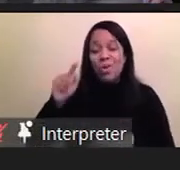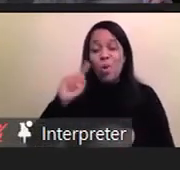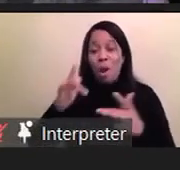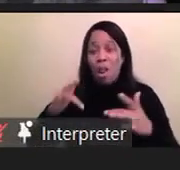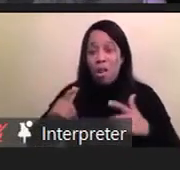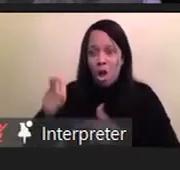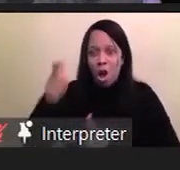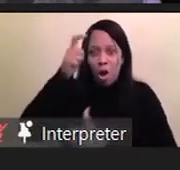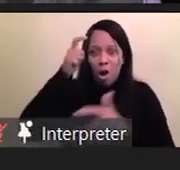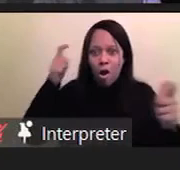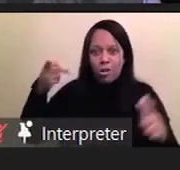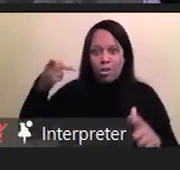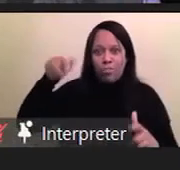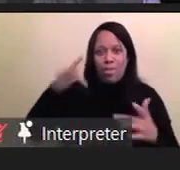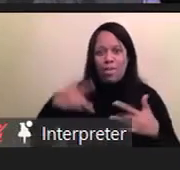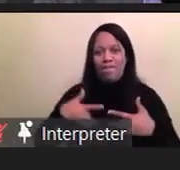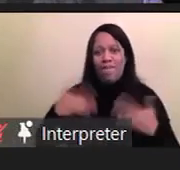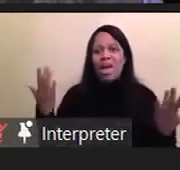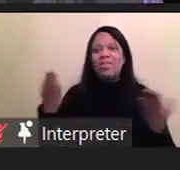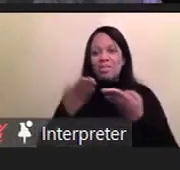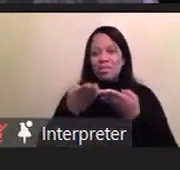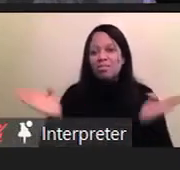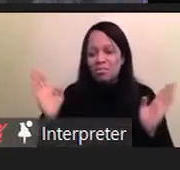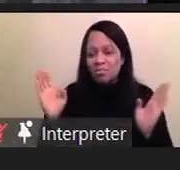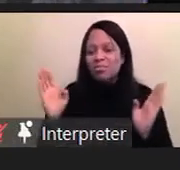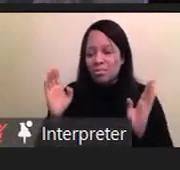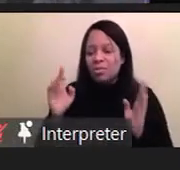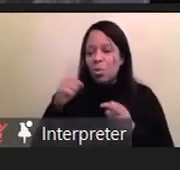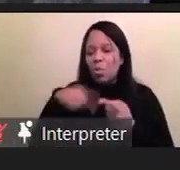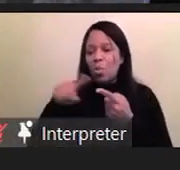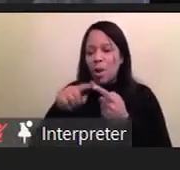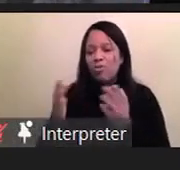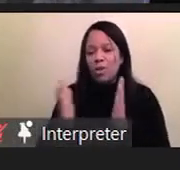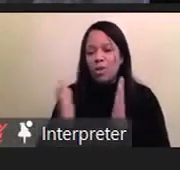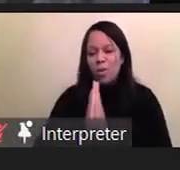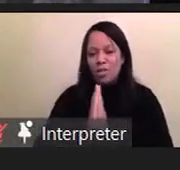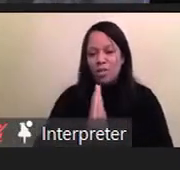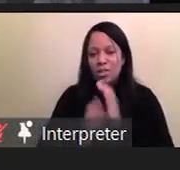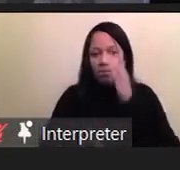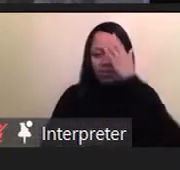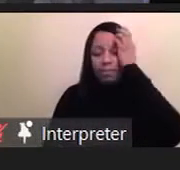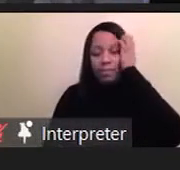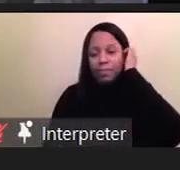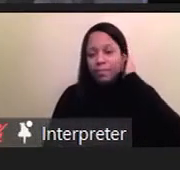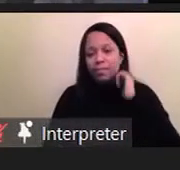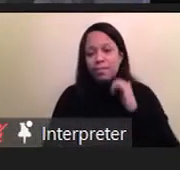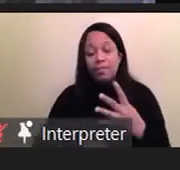or simply if a client requests it. The second category that we'll be talking about